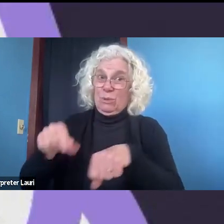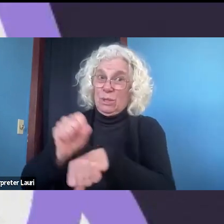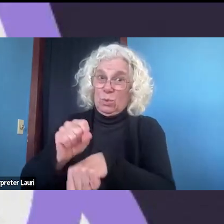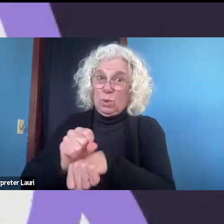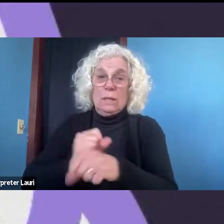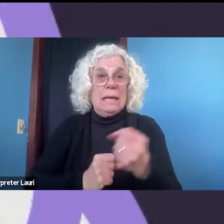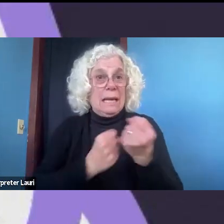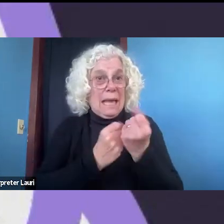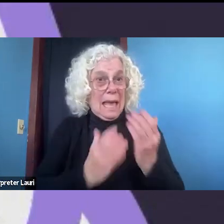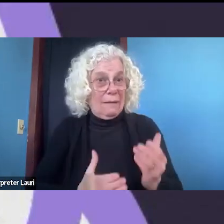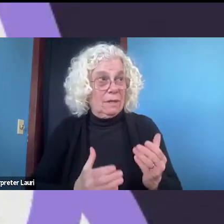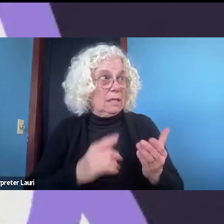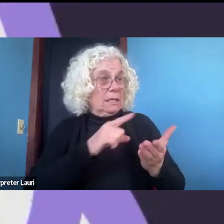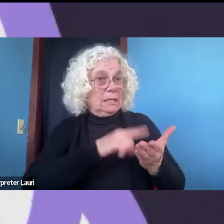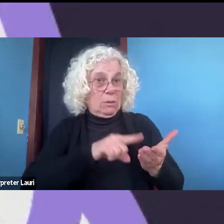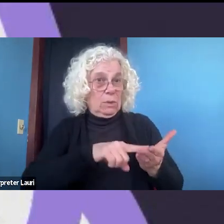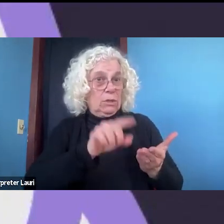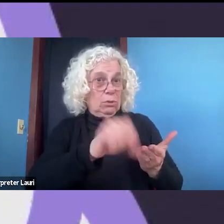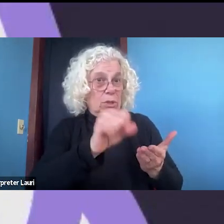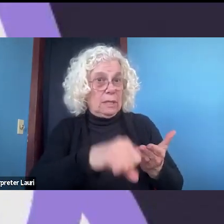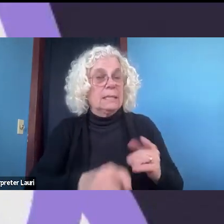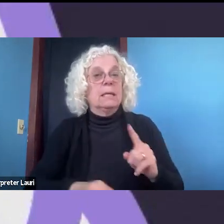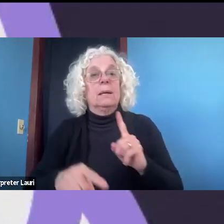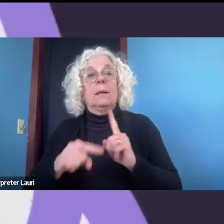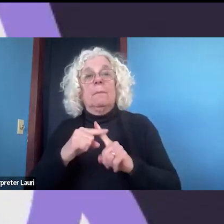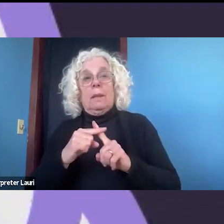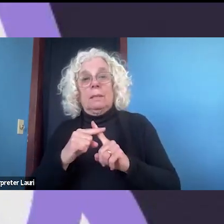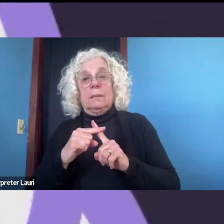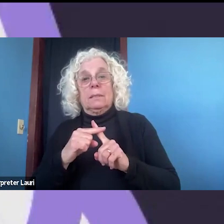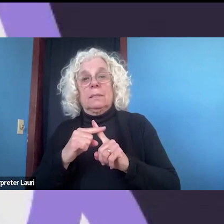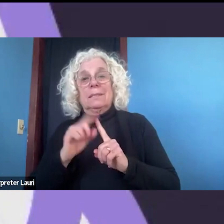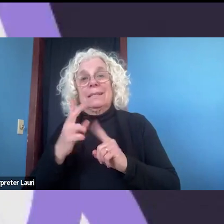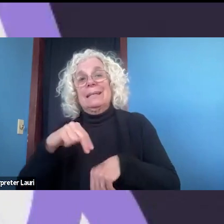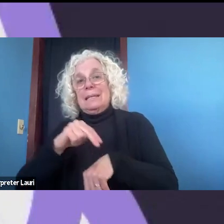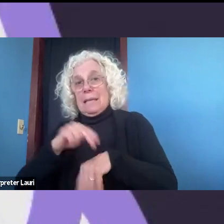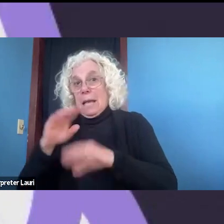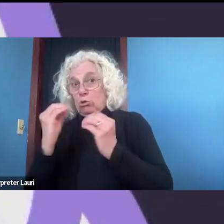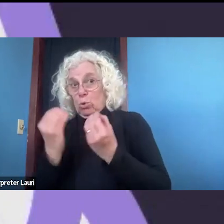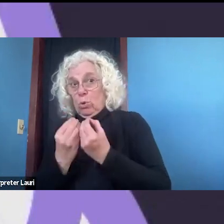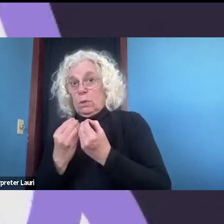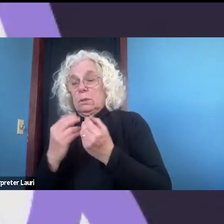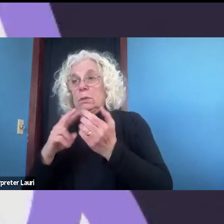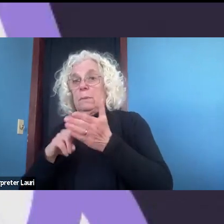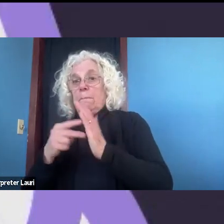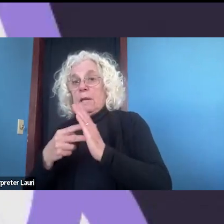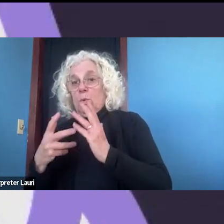and research work at Americans for the Arts, we see our role as a national organization, to be a connector,